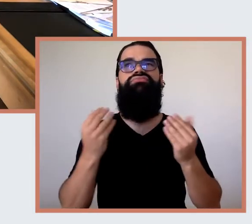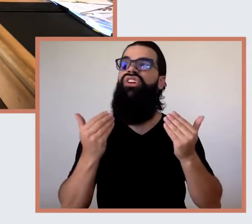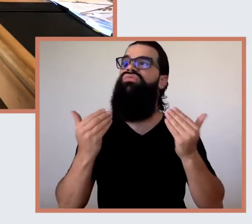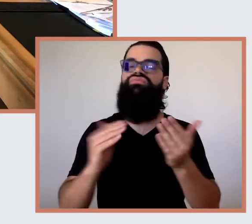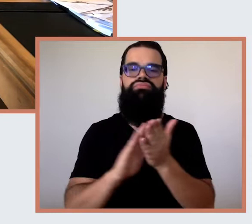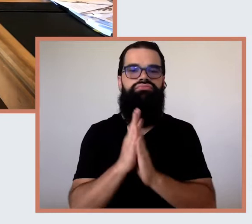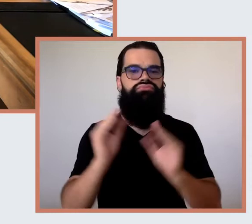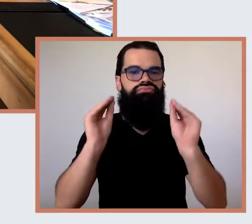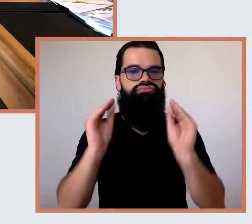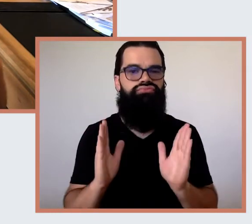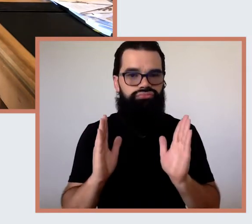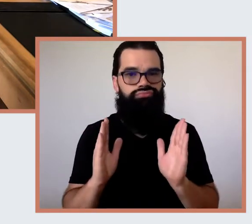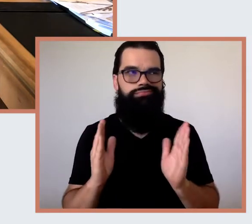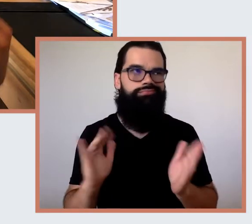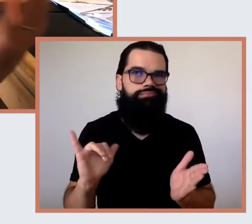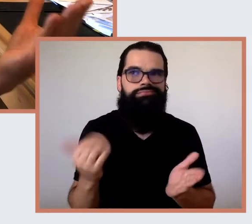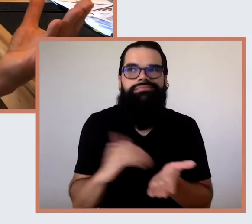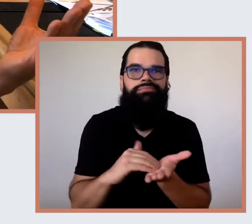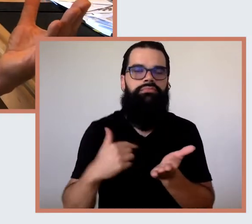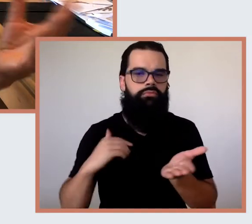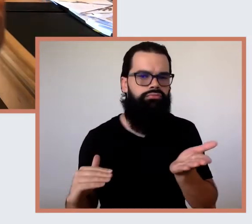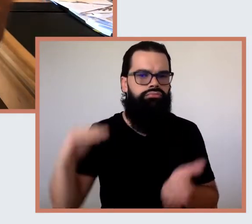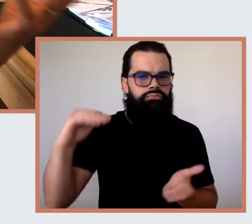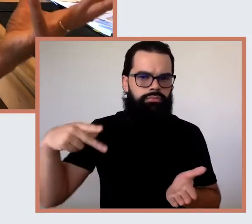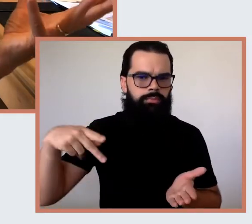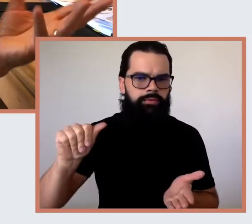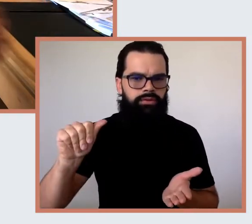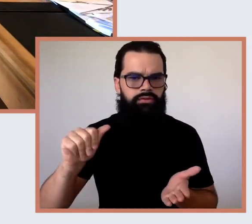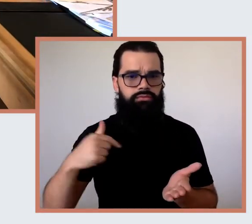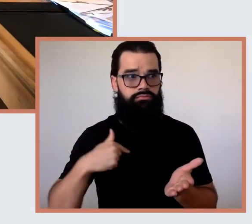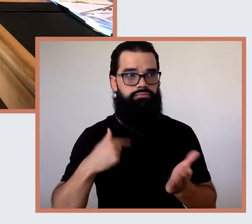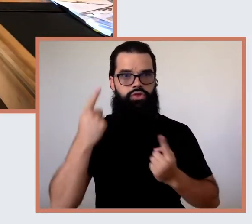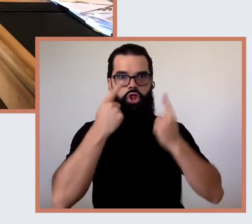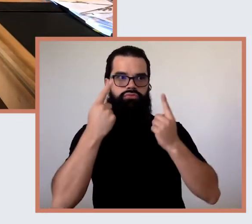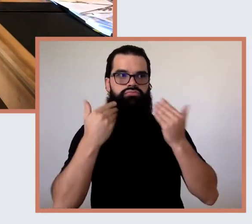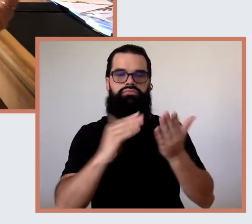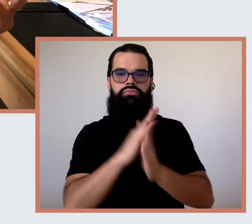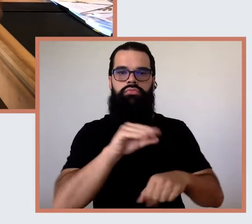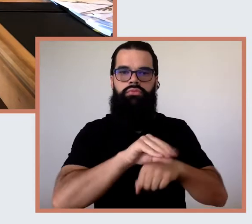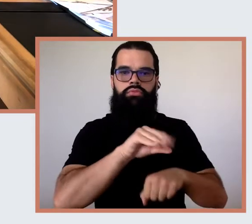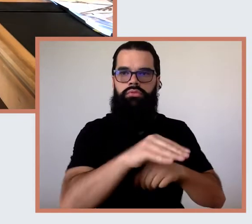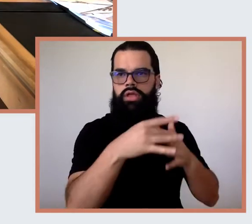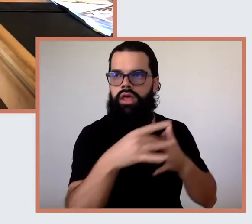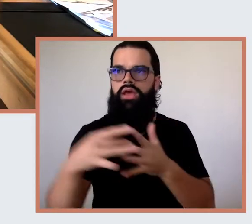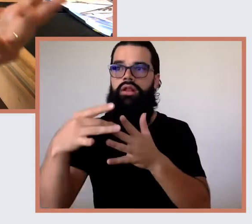into my actual life, which I thought would be a teacher. I grew up in, like I said, in Pennsylvania, thought I'd be a guidance counselor, I thought I'd be a coach.